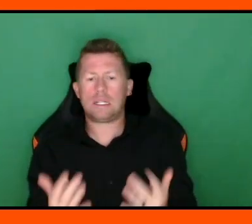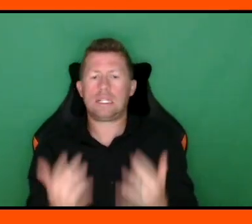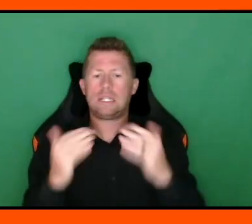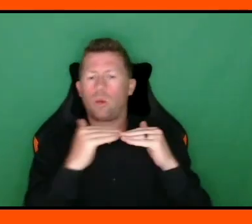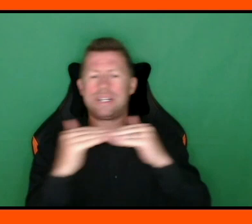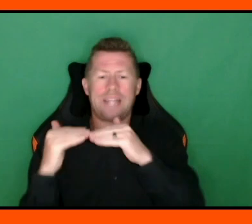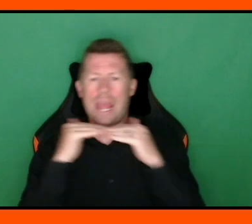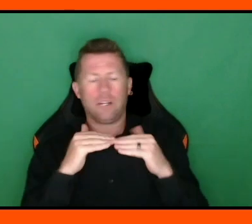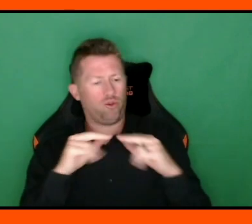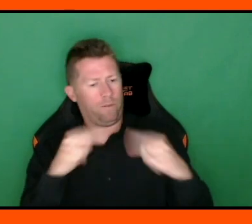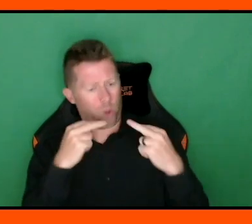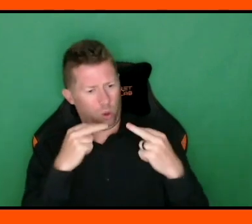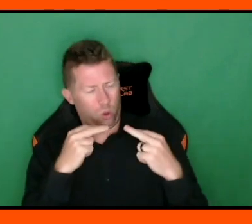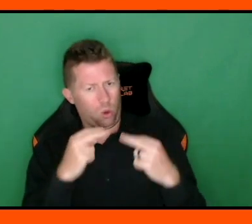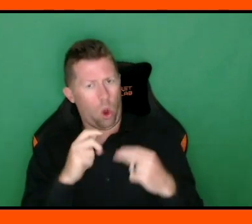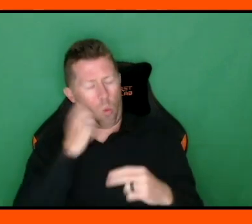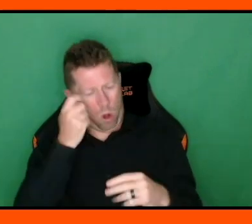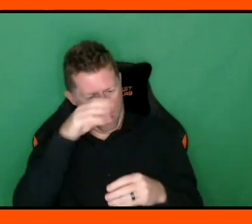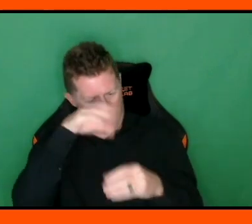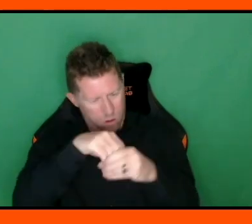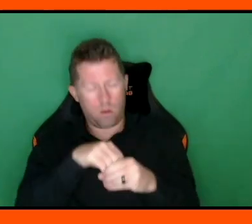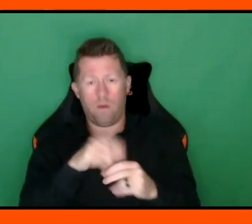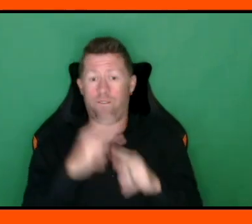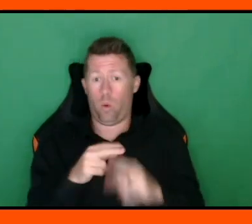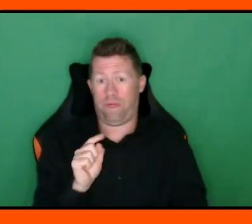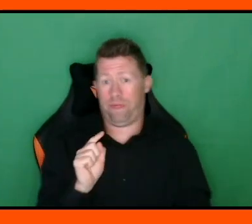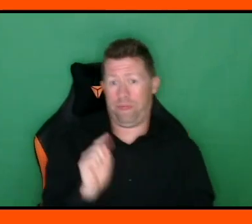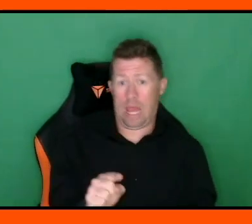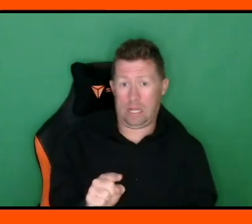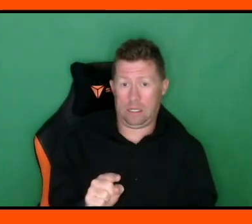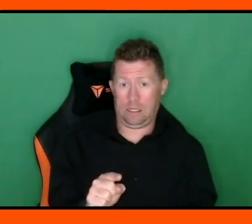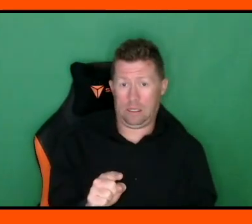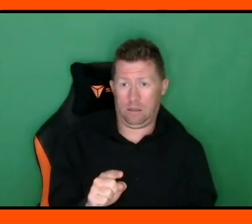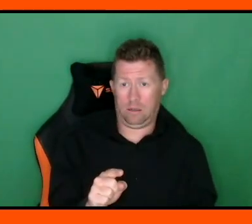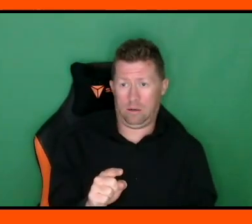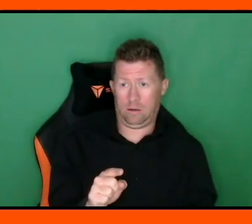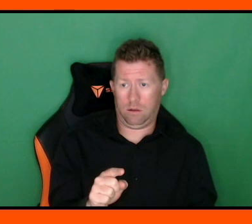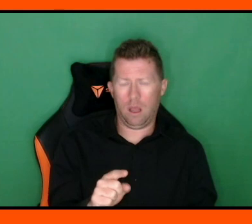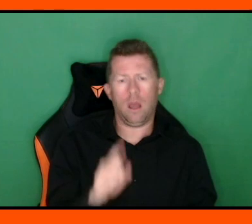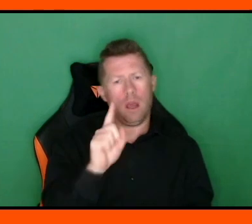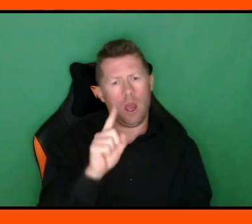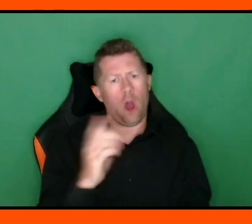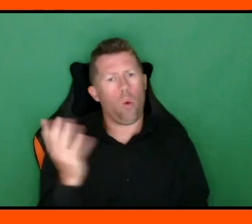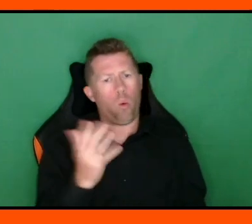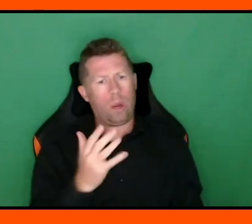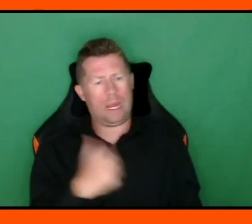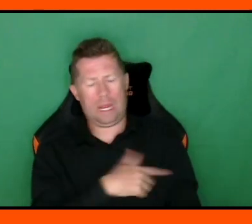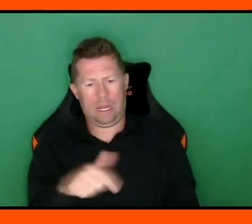will be incorporated as part of this or are taking place but where can people find the information